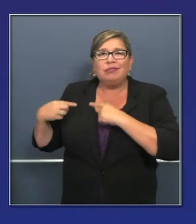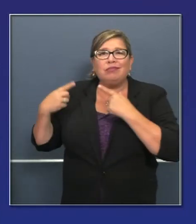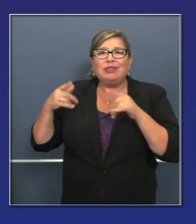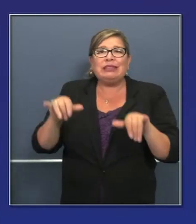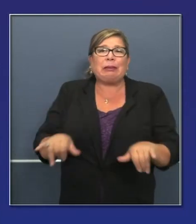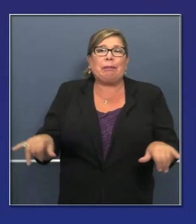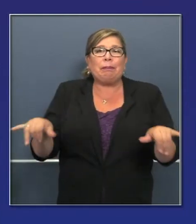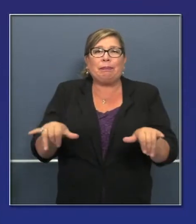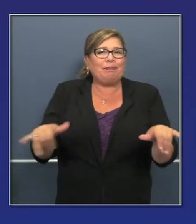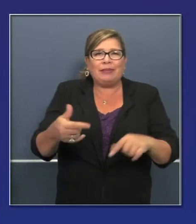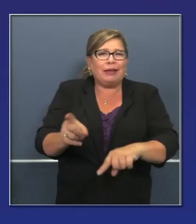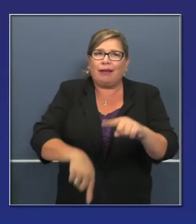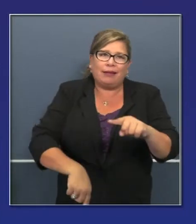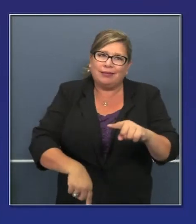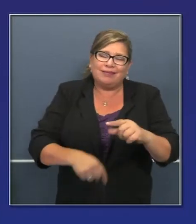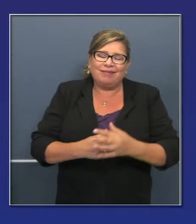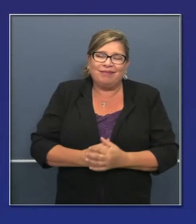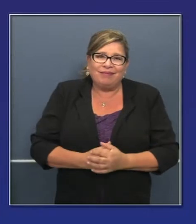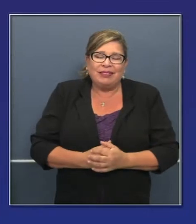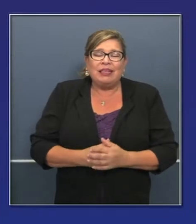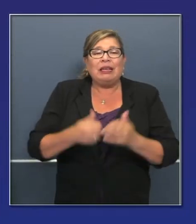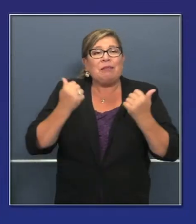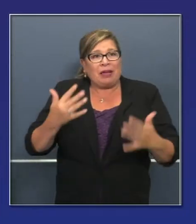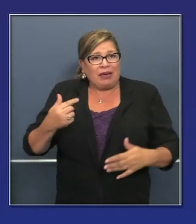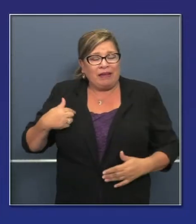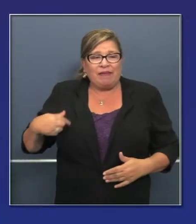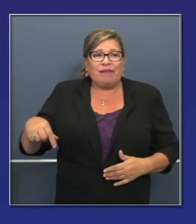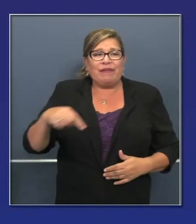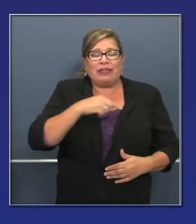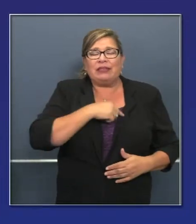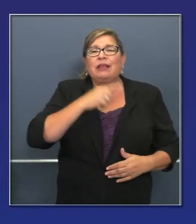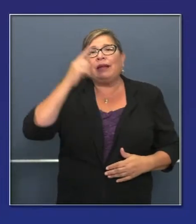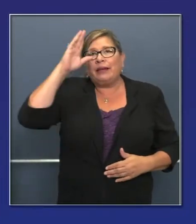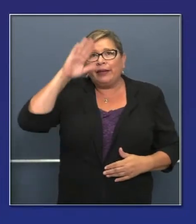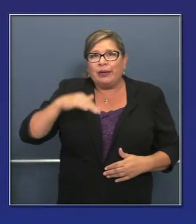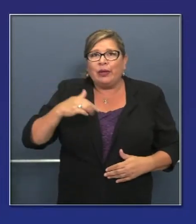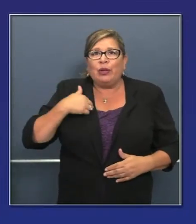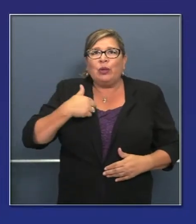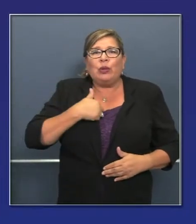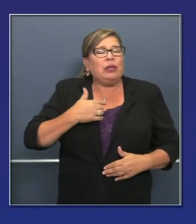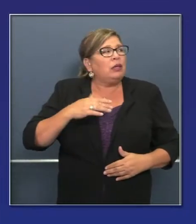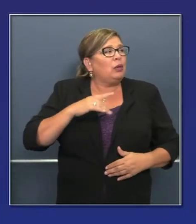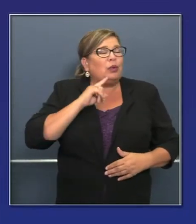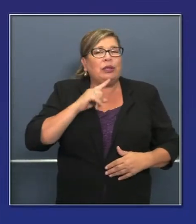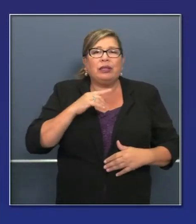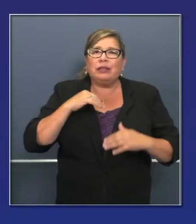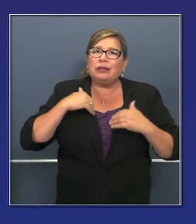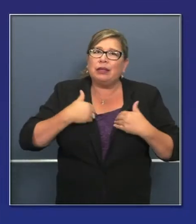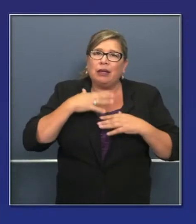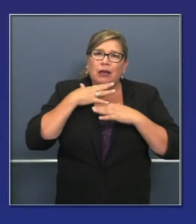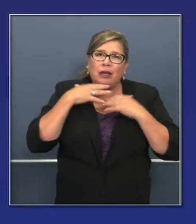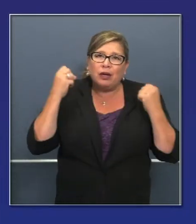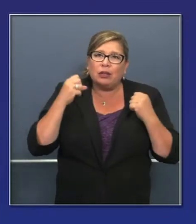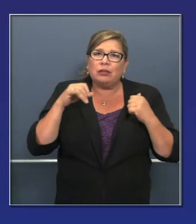weeks many of us understandably developed a little cabin fever some I would argue have developed a